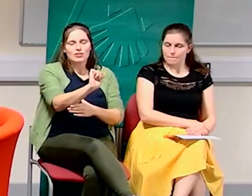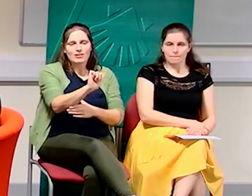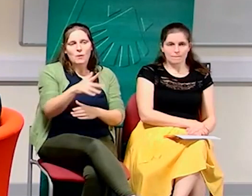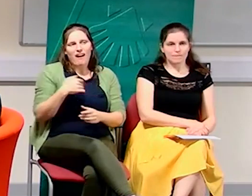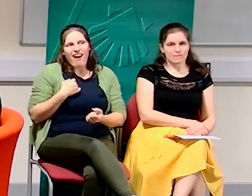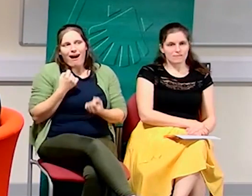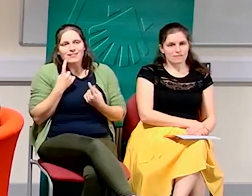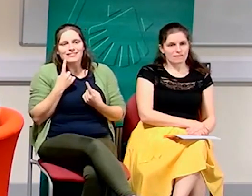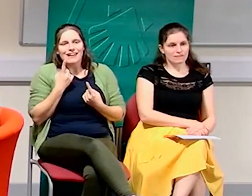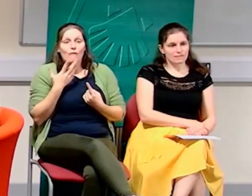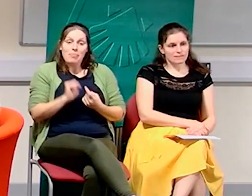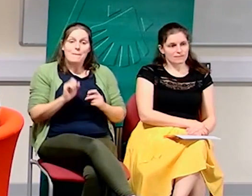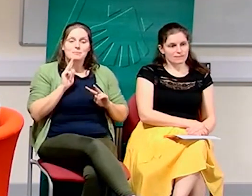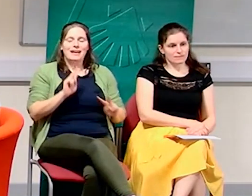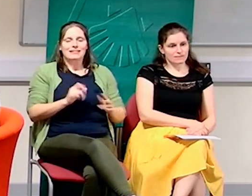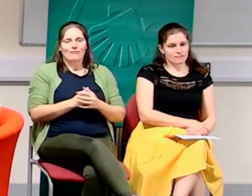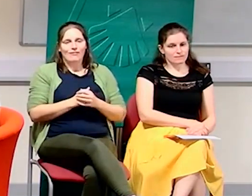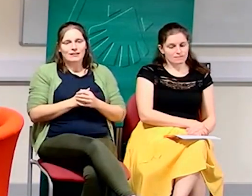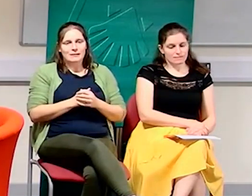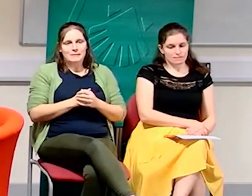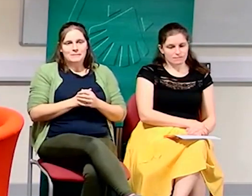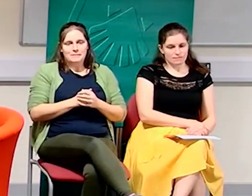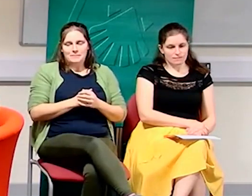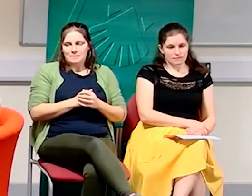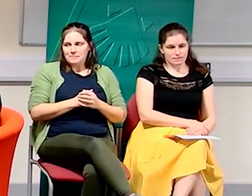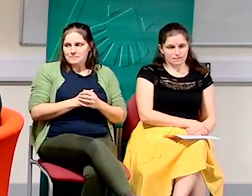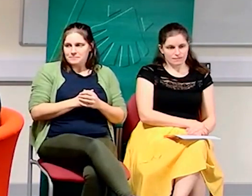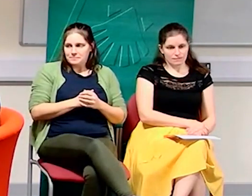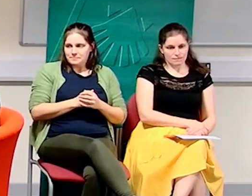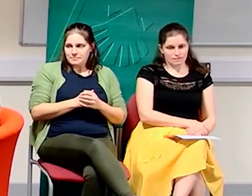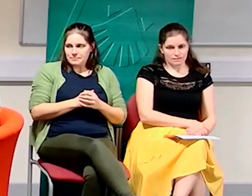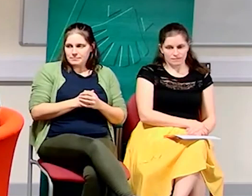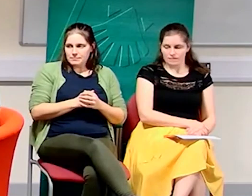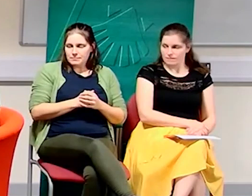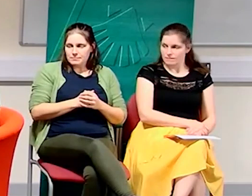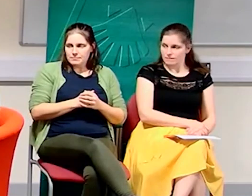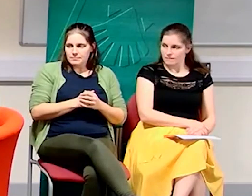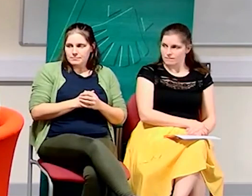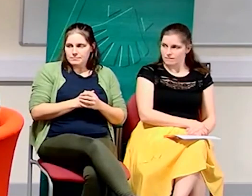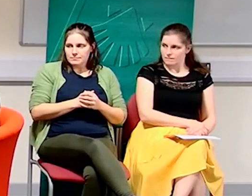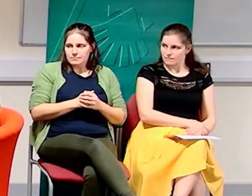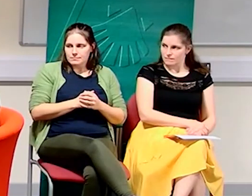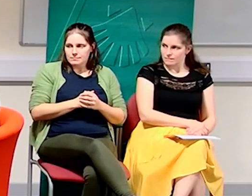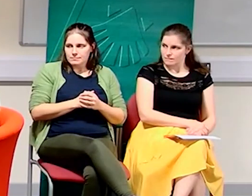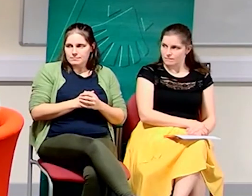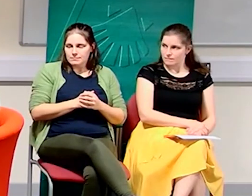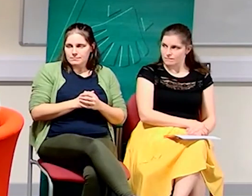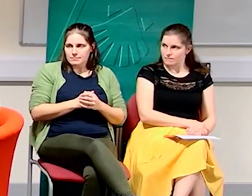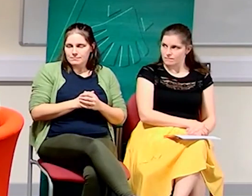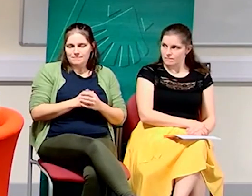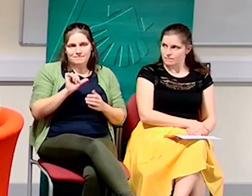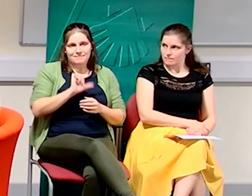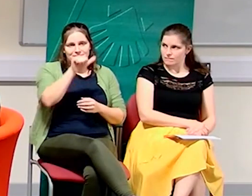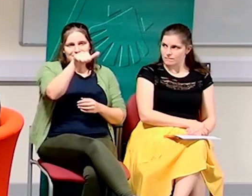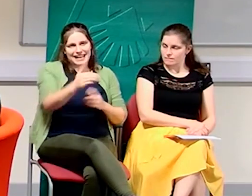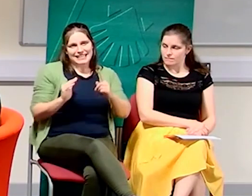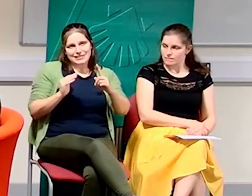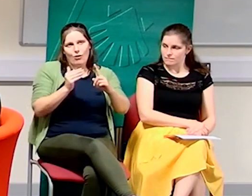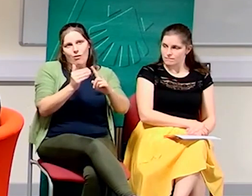well um uh what we're talking about here so um the the next significant goal I think that I'm